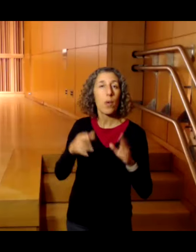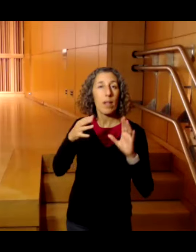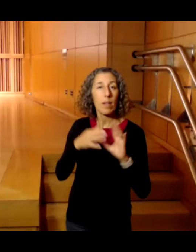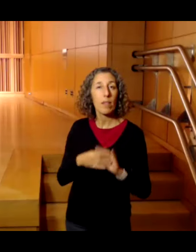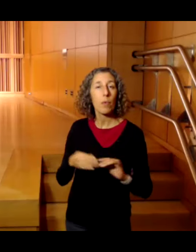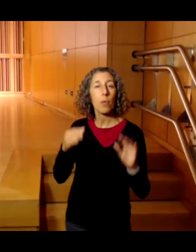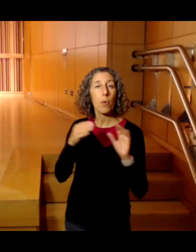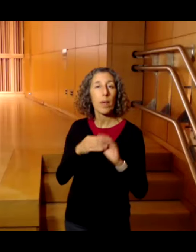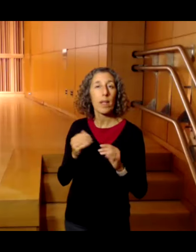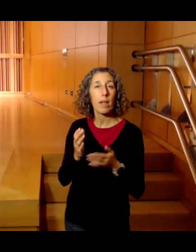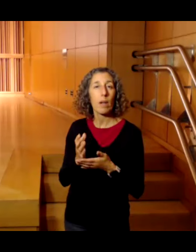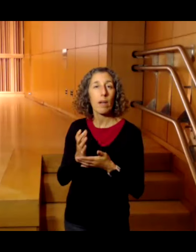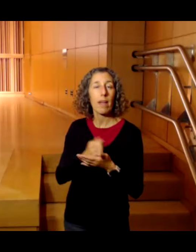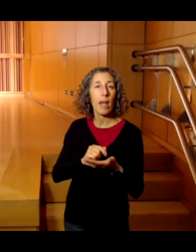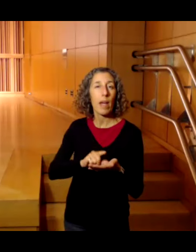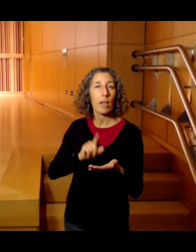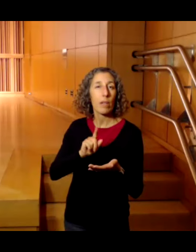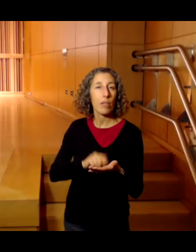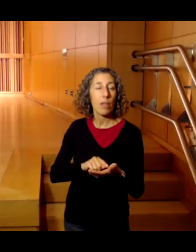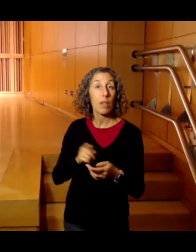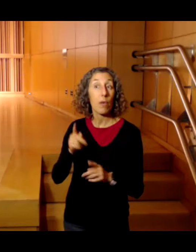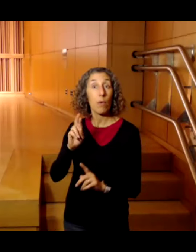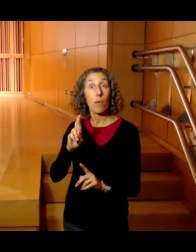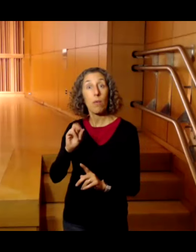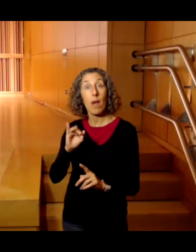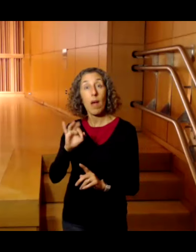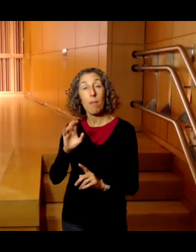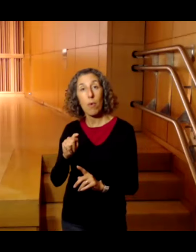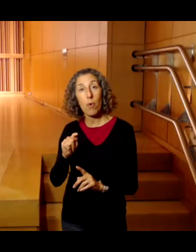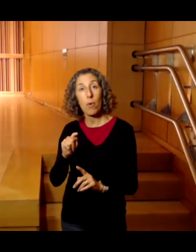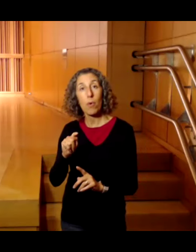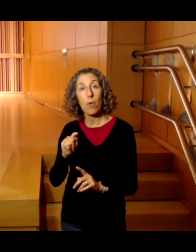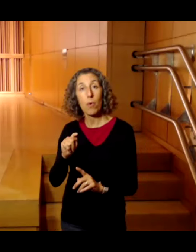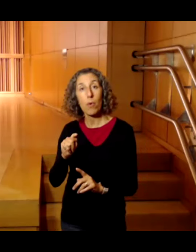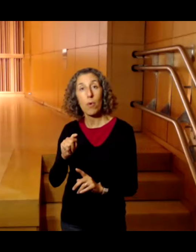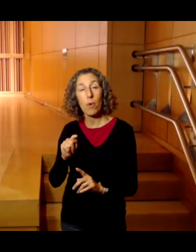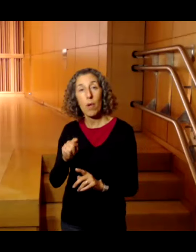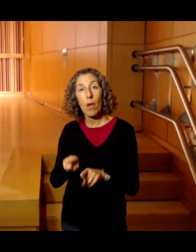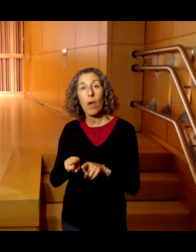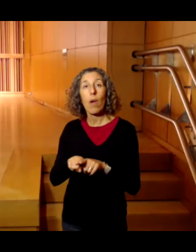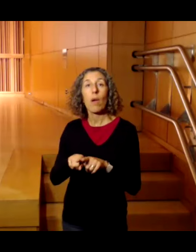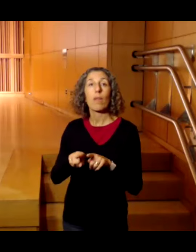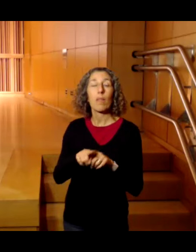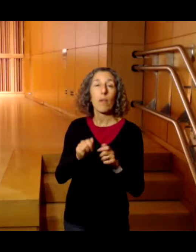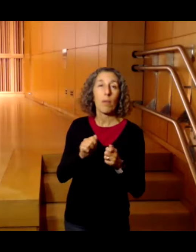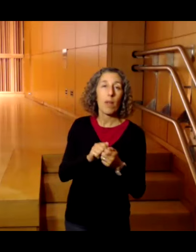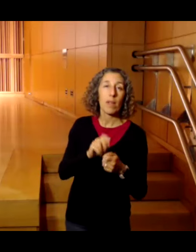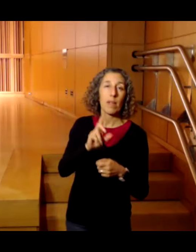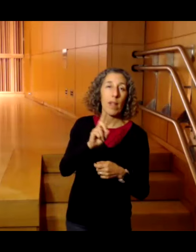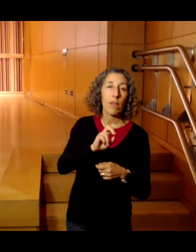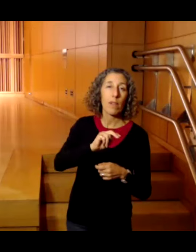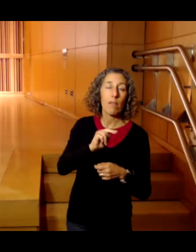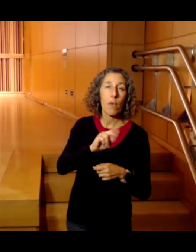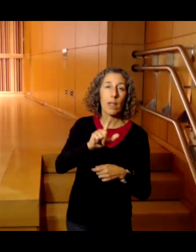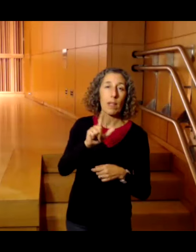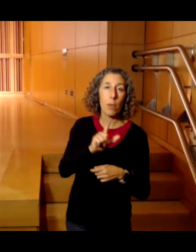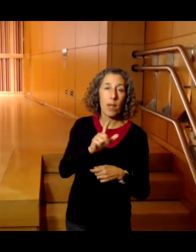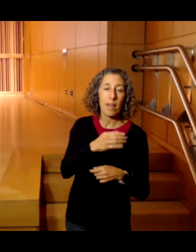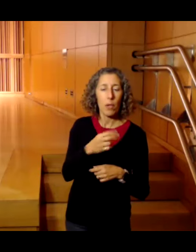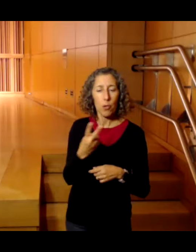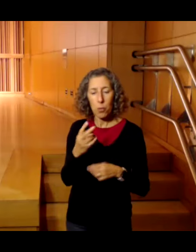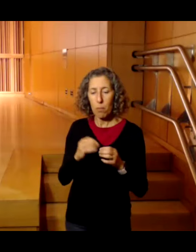Robert sheds the stage with the writer, Samuel Delaney, the historian David Laverning Lewis, and two others I can't seem to remember now.